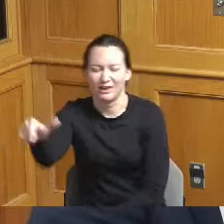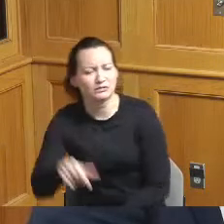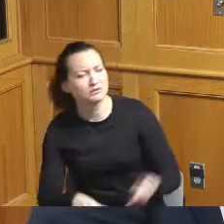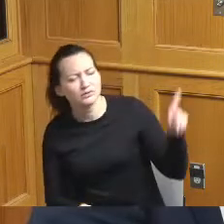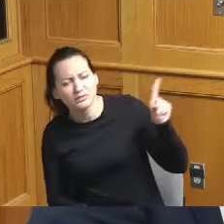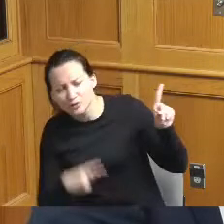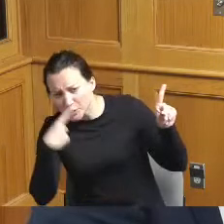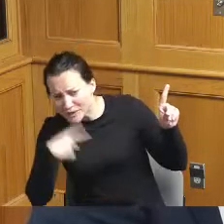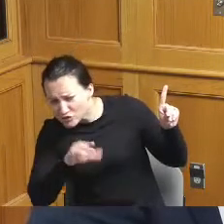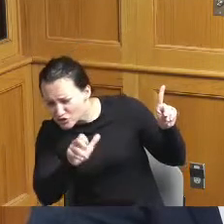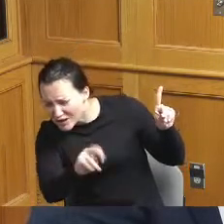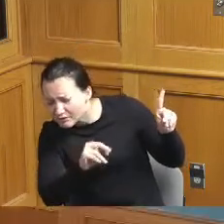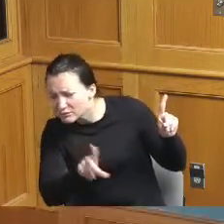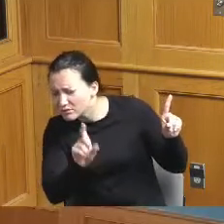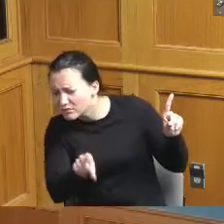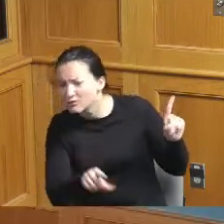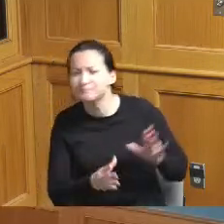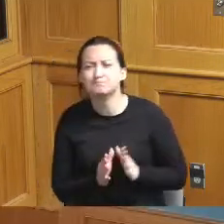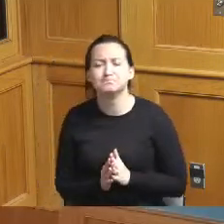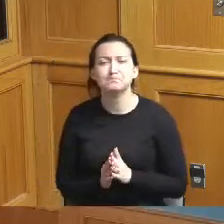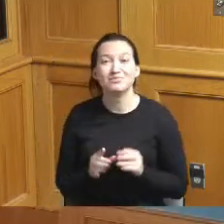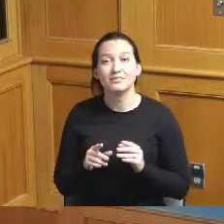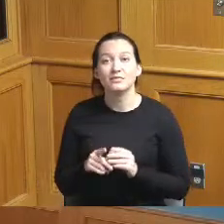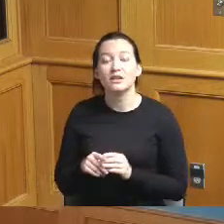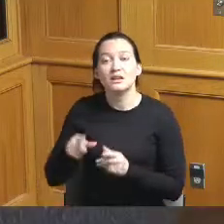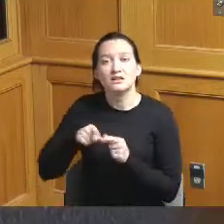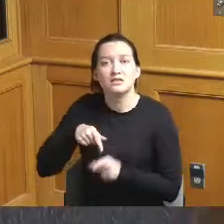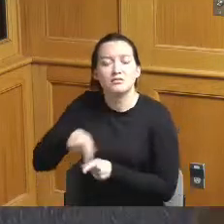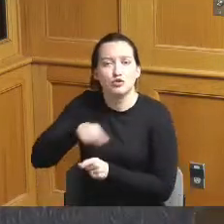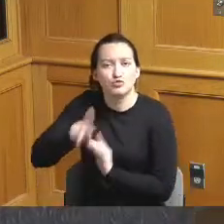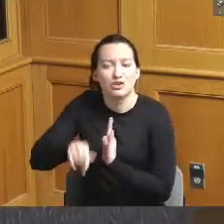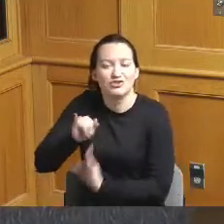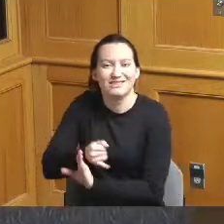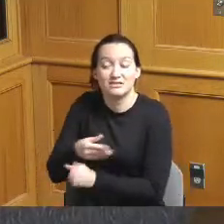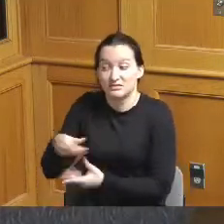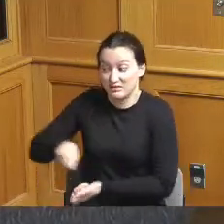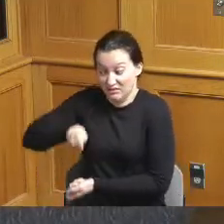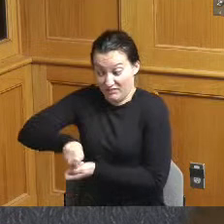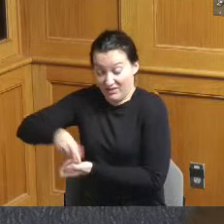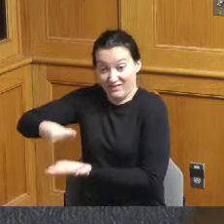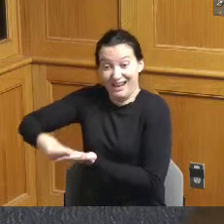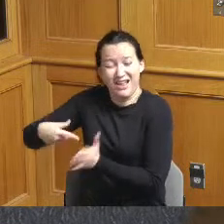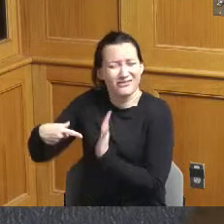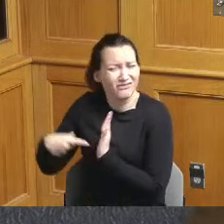you're up there John can I just ask you so in the special projects fund is funded by fees and